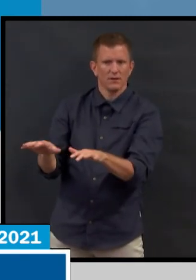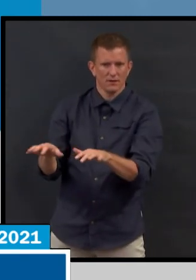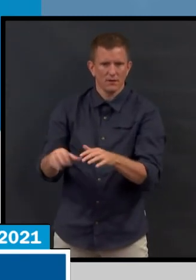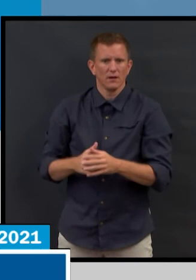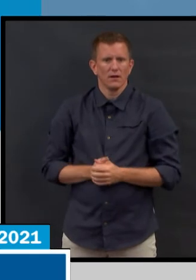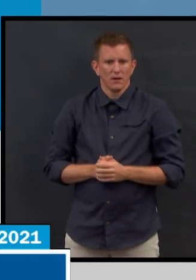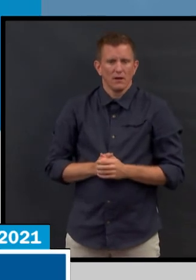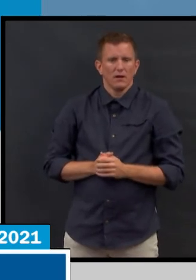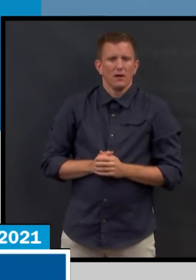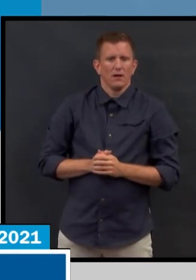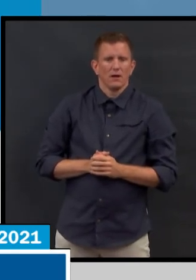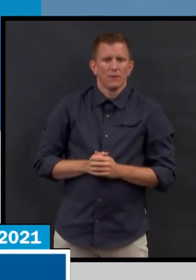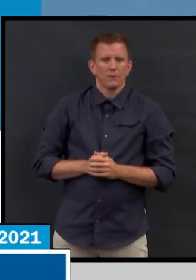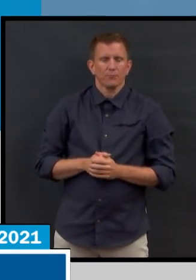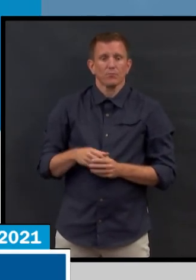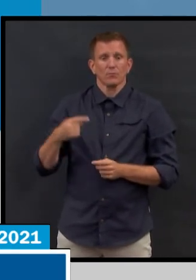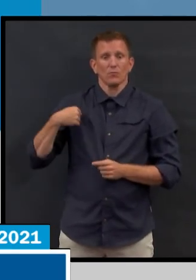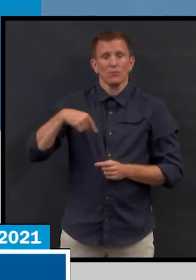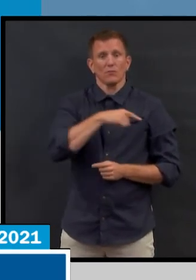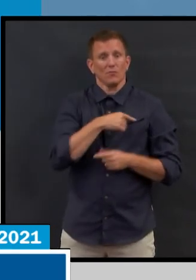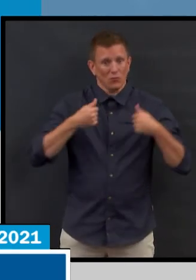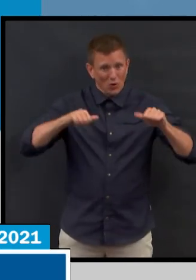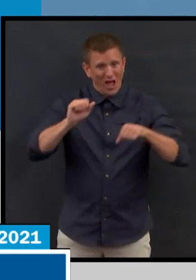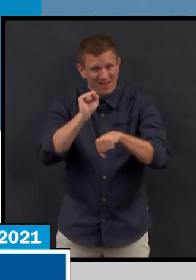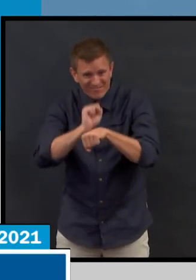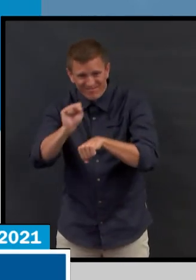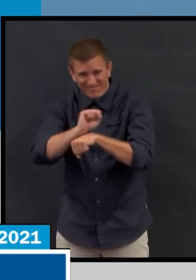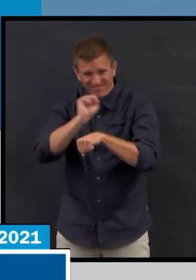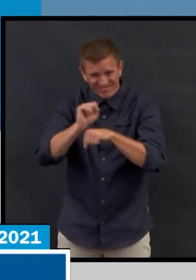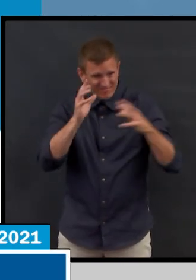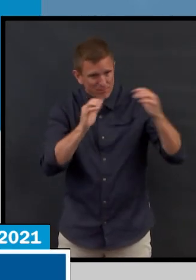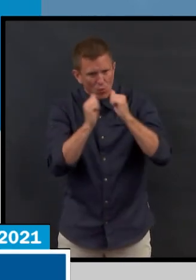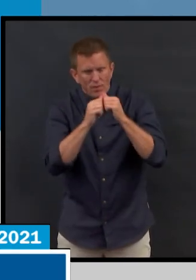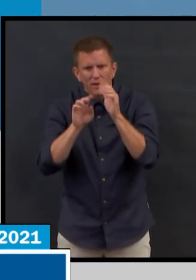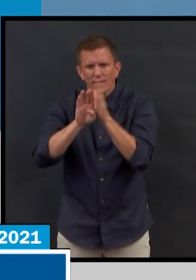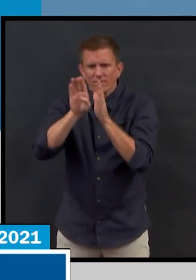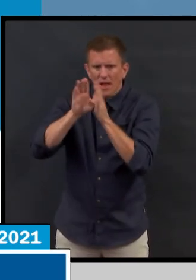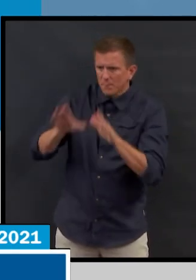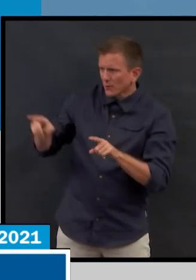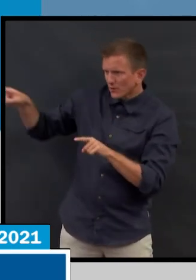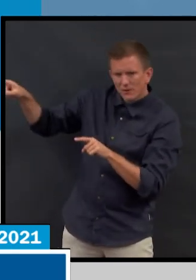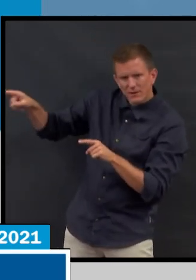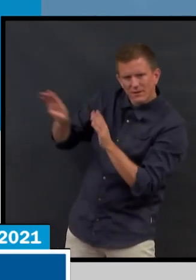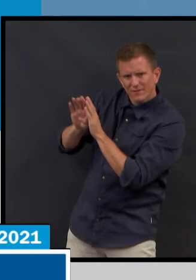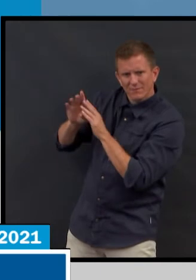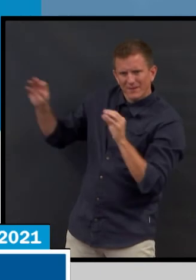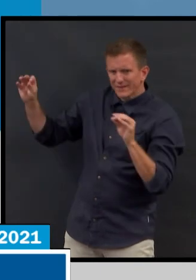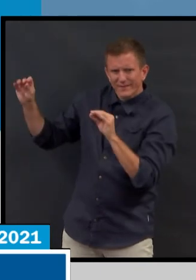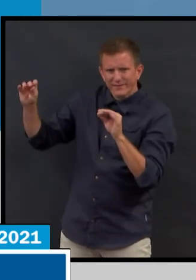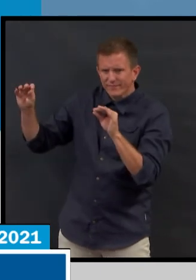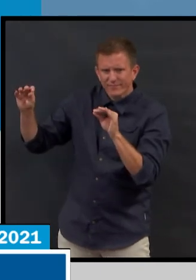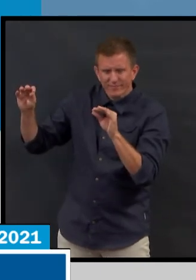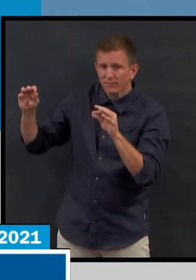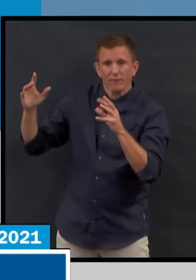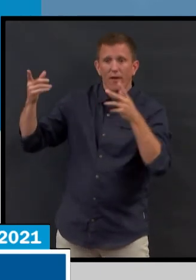was open land reserved for this space then we were sued because the owner of the land had a uh had at